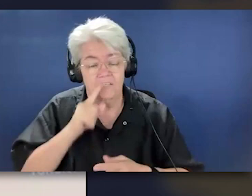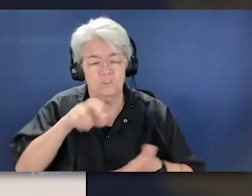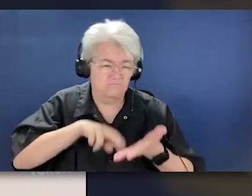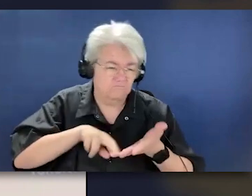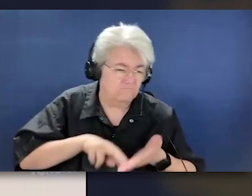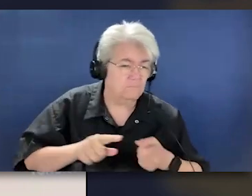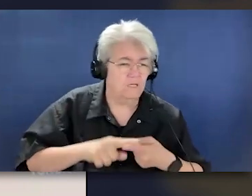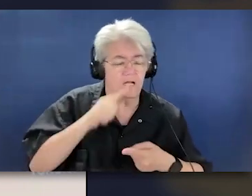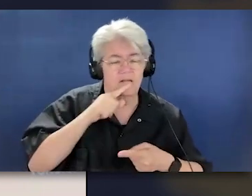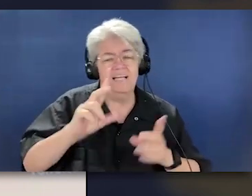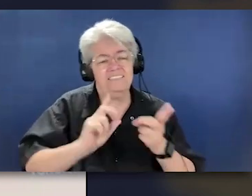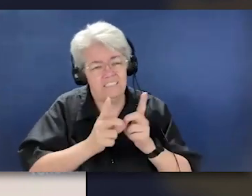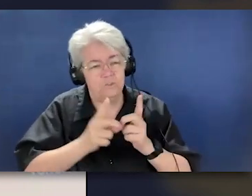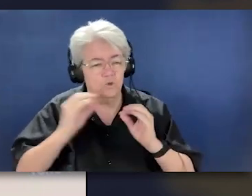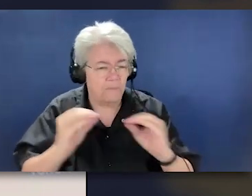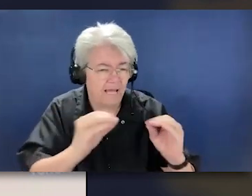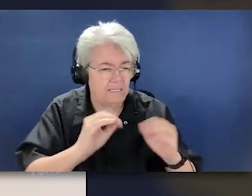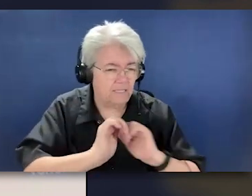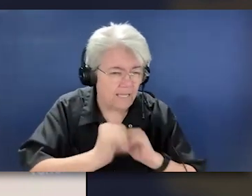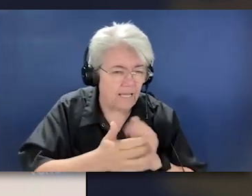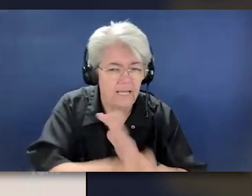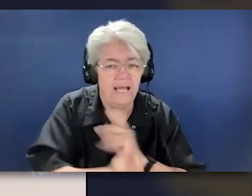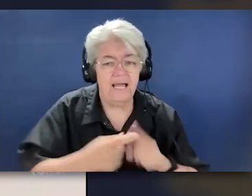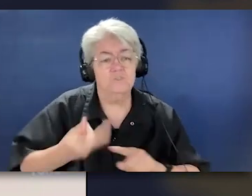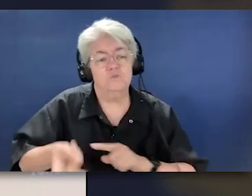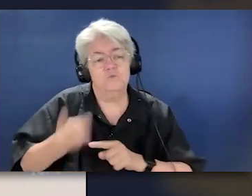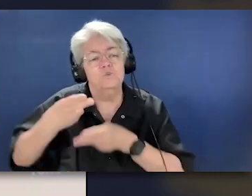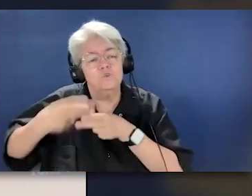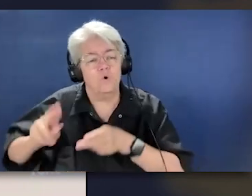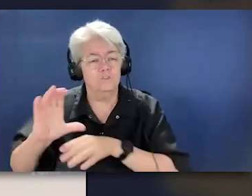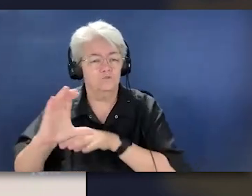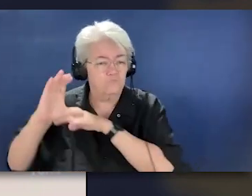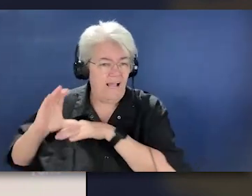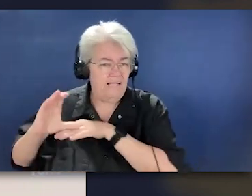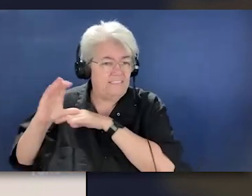pedagogy, including two SSHRC grants that examine digital classroom tools and their